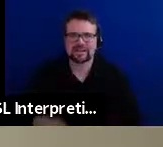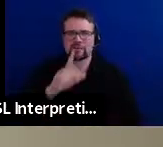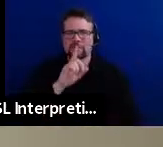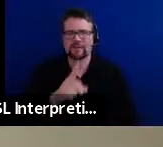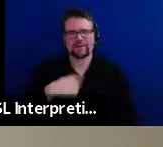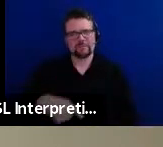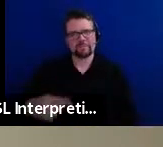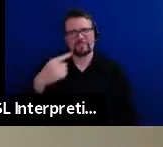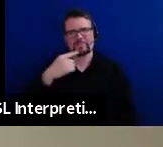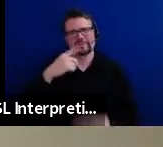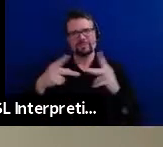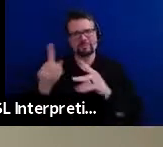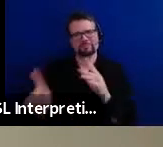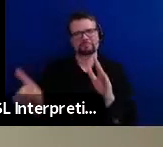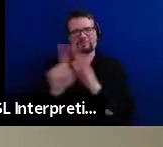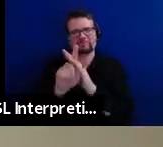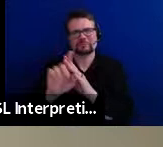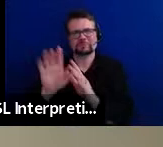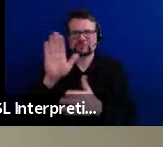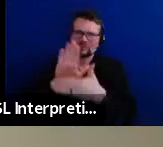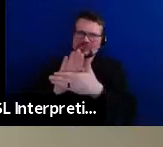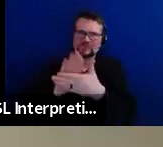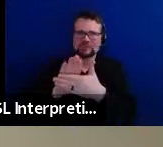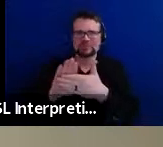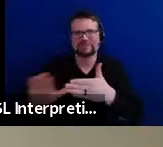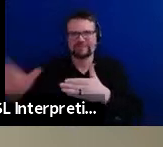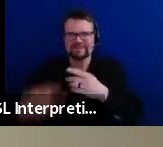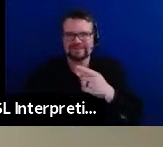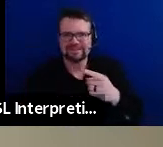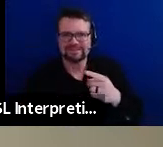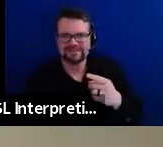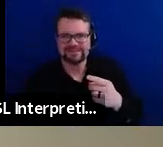THEM, NOW WE CAN OFFER PRESENTATIONS VIRTUALLY.